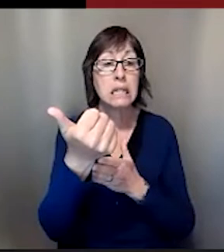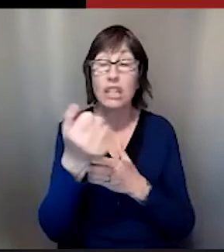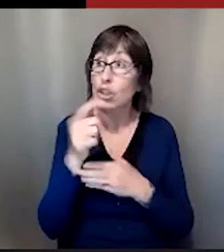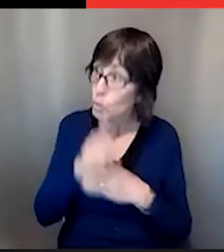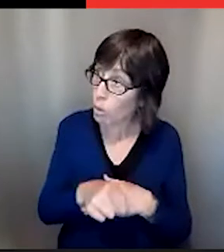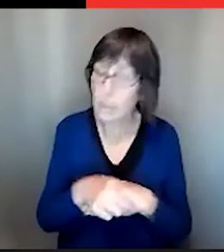(form demo)